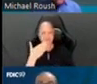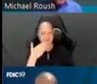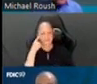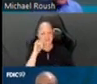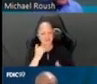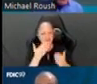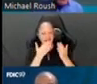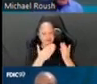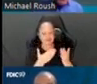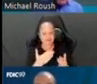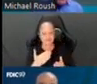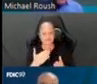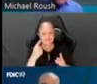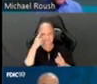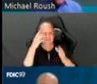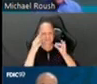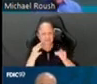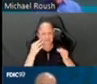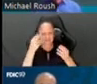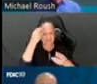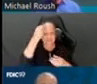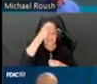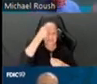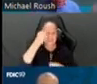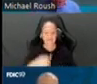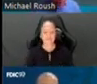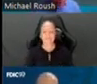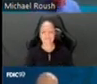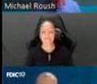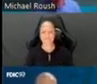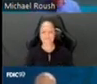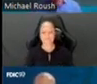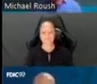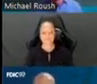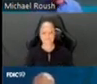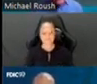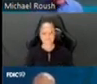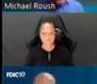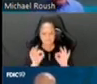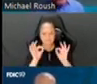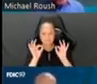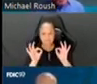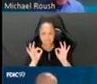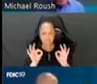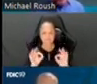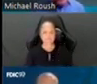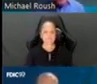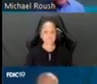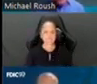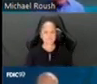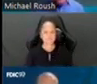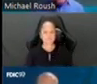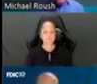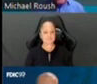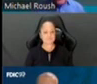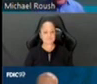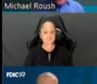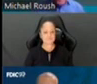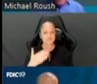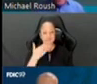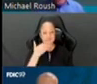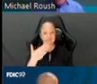Michael Roush>> Great. Great. Great, great. Well, I would like to say thank you so much,